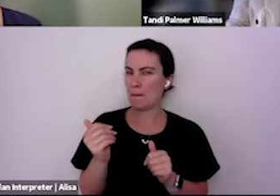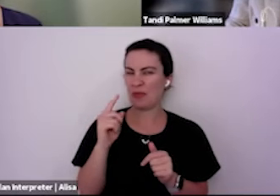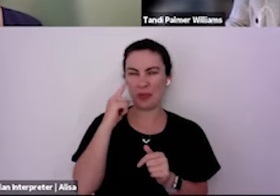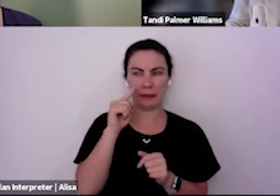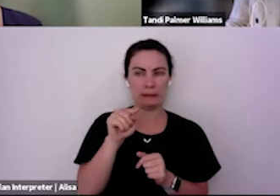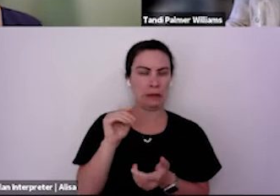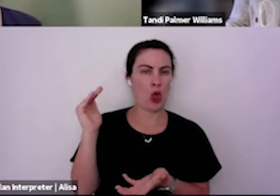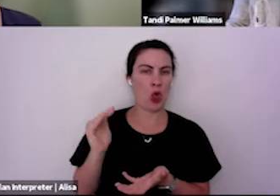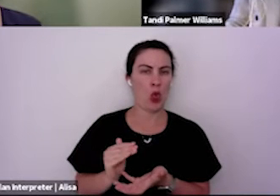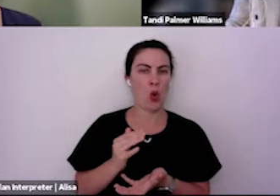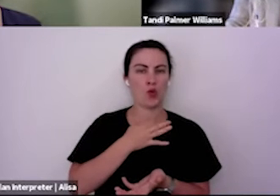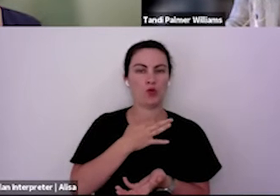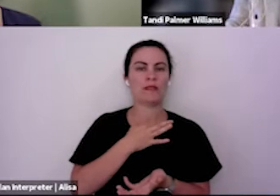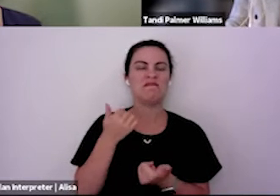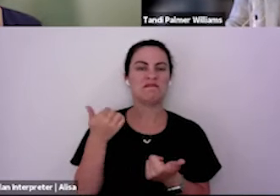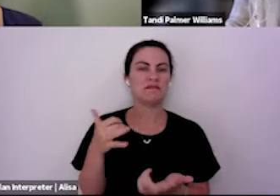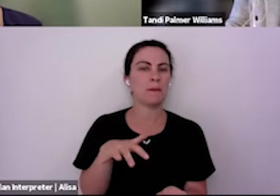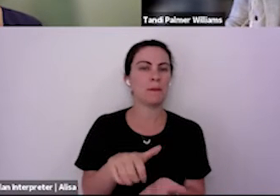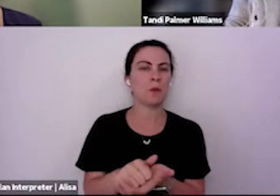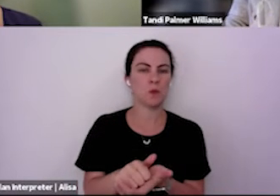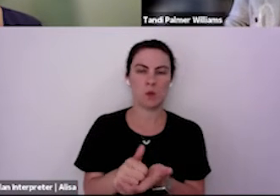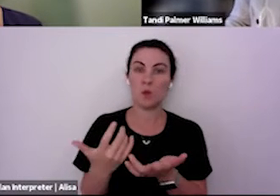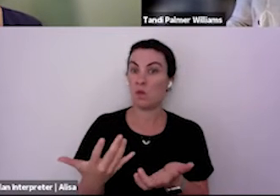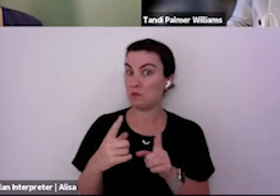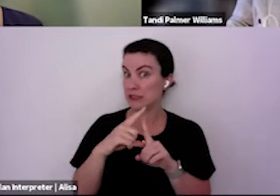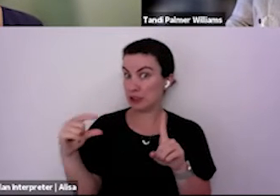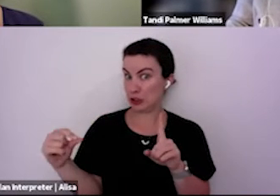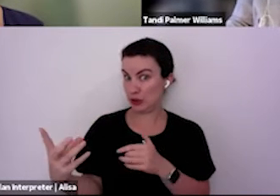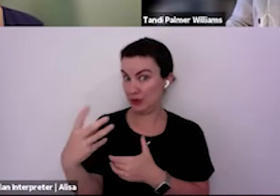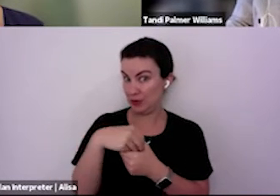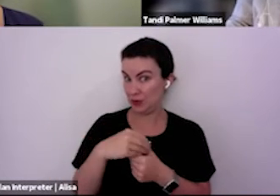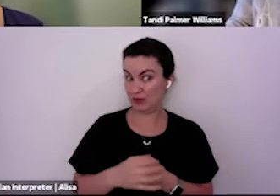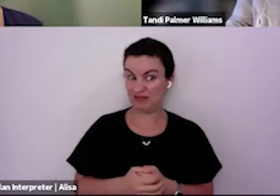In the second quote I've seen -- shown on screen it says in person will always win,